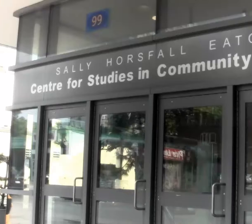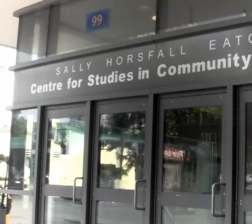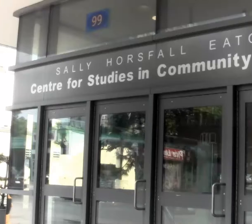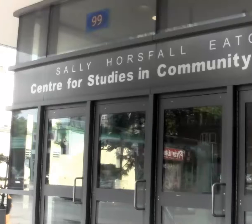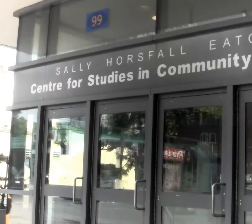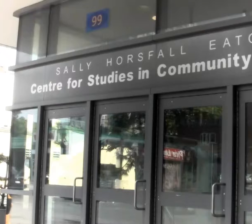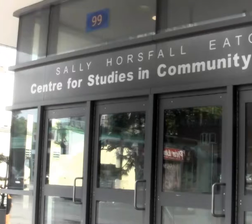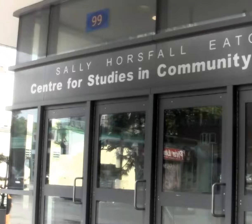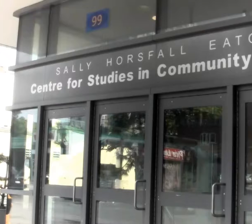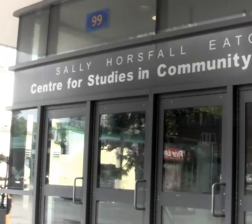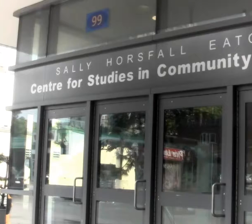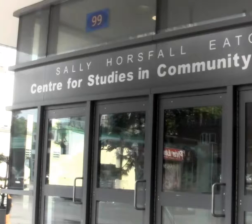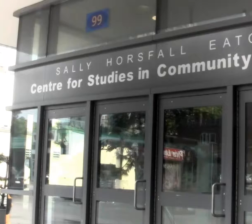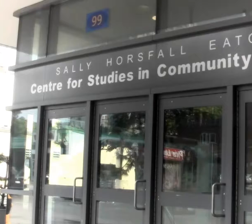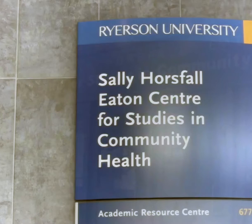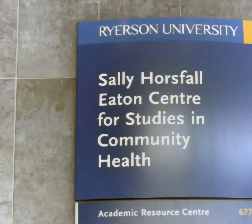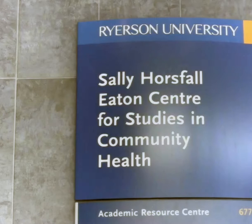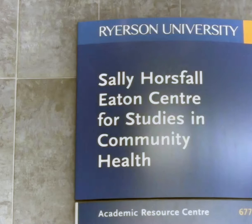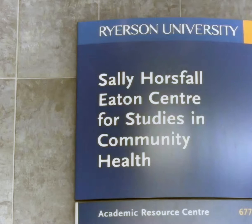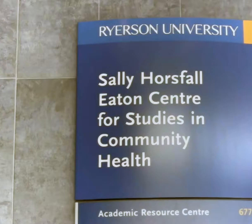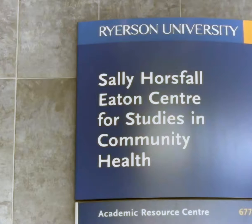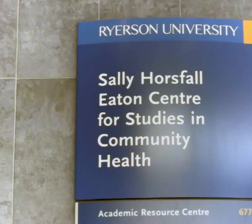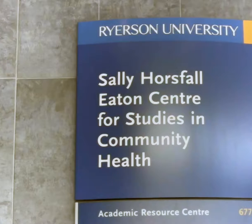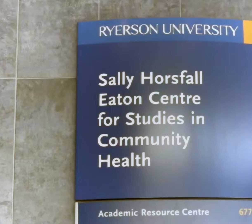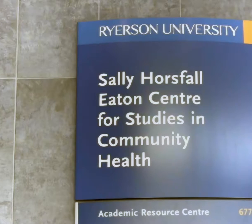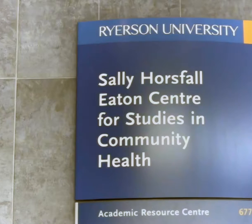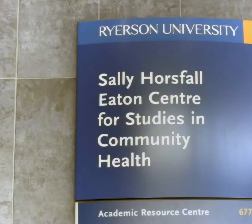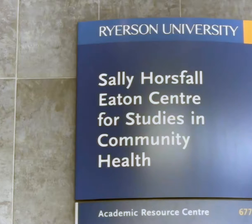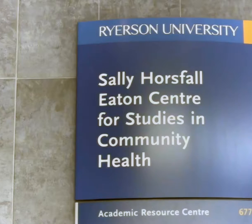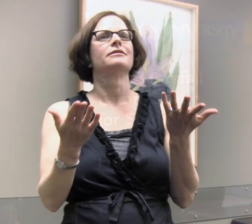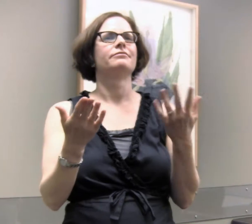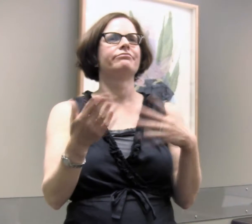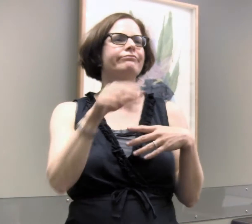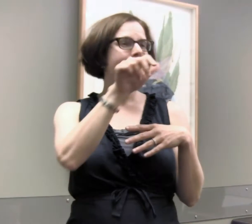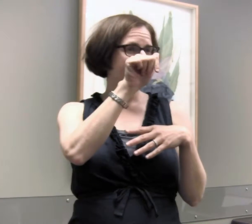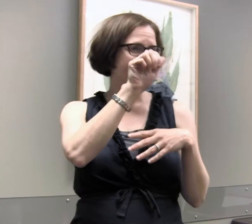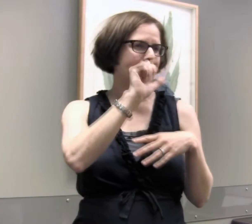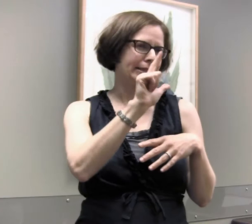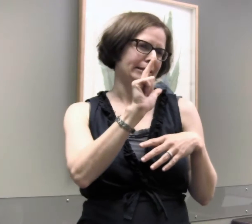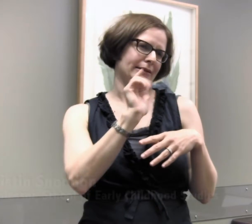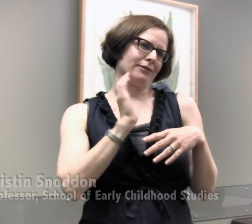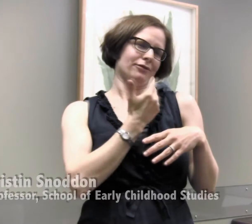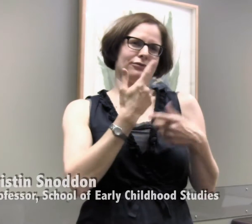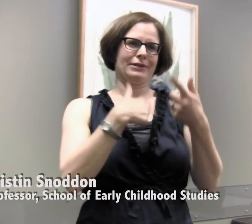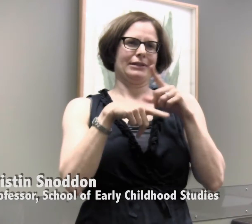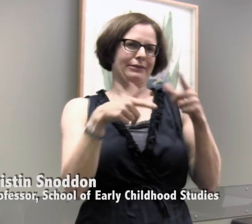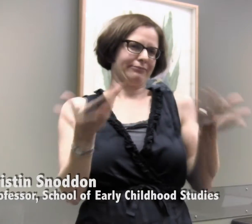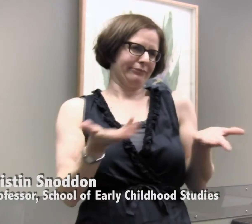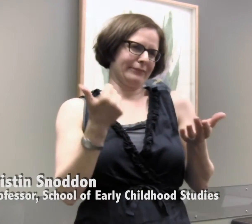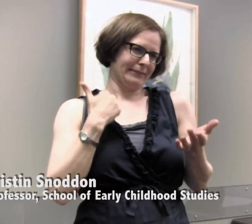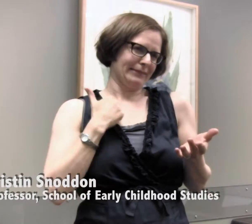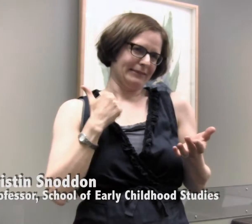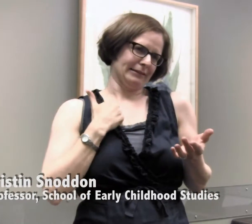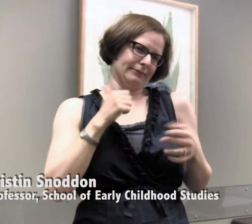The course of deaf studies talks about deaf culture and the deaf community and more particularly our language, American Sign Language,